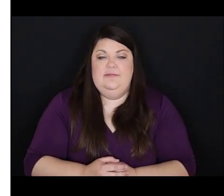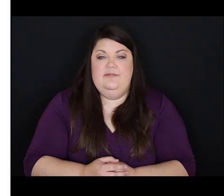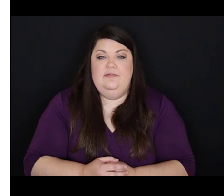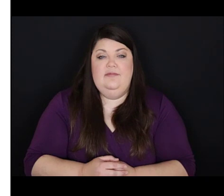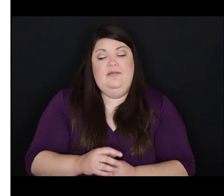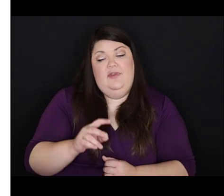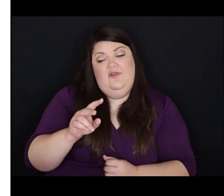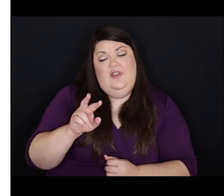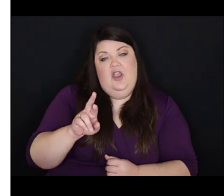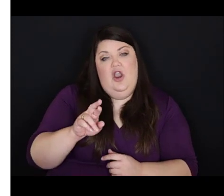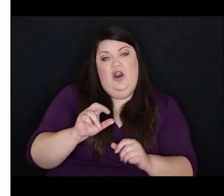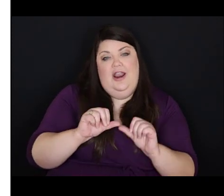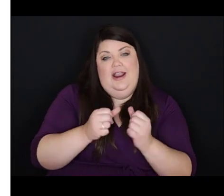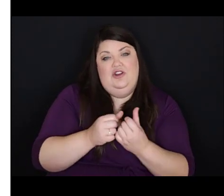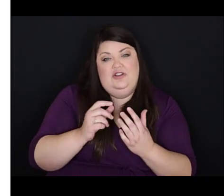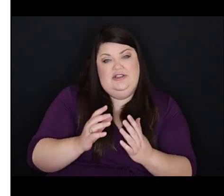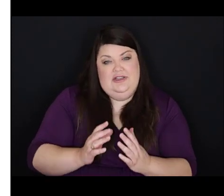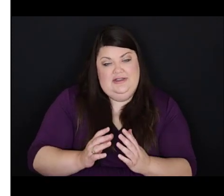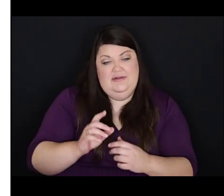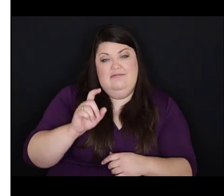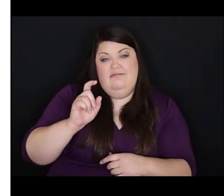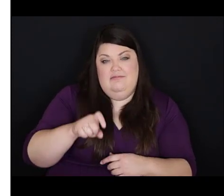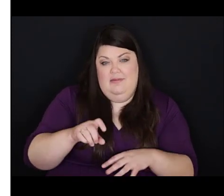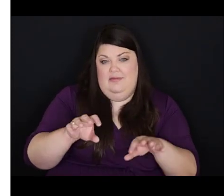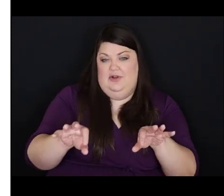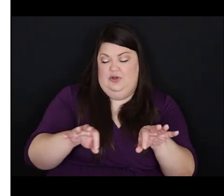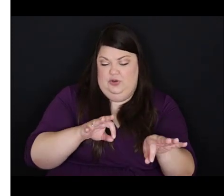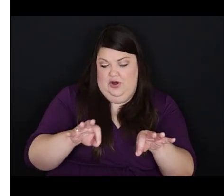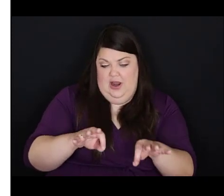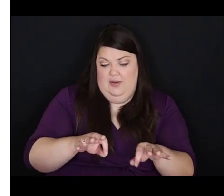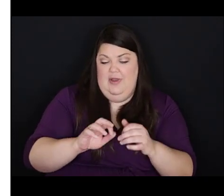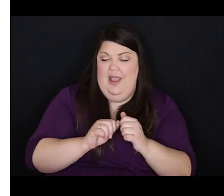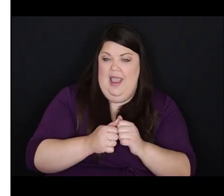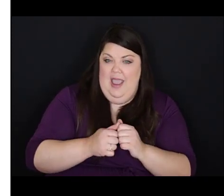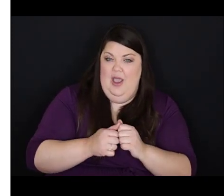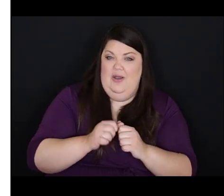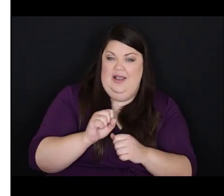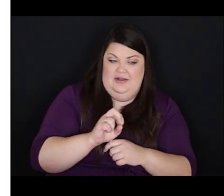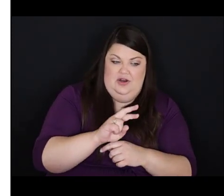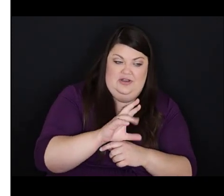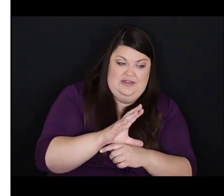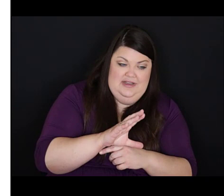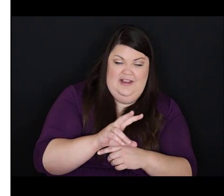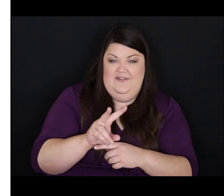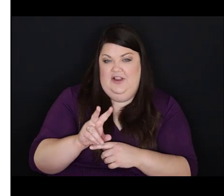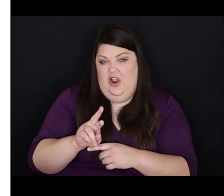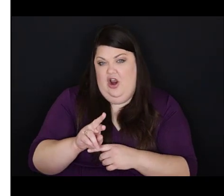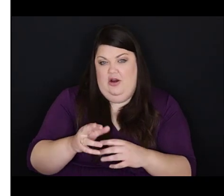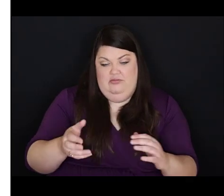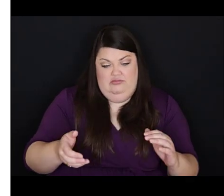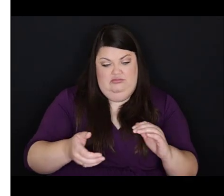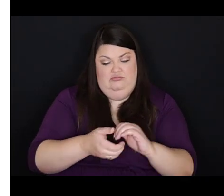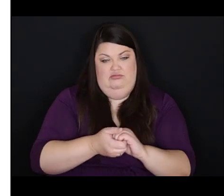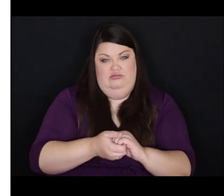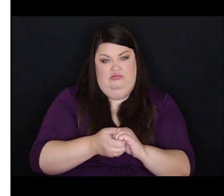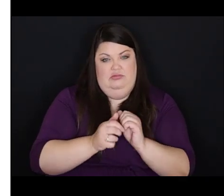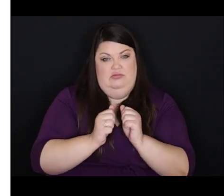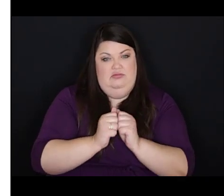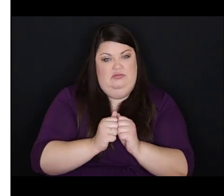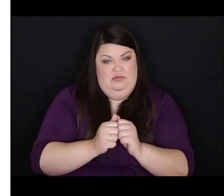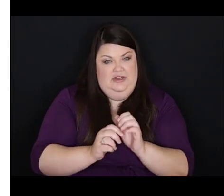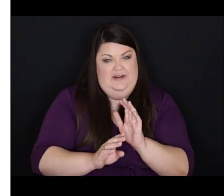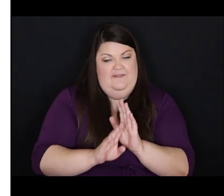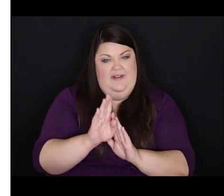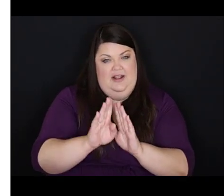VR agencies must describe how the SRC and the VR agency jointly developed and agreed